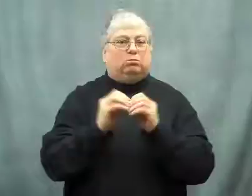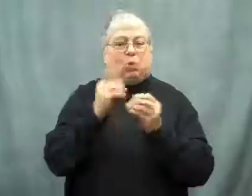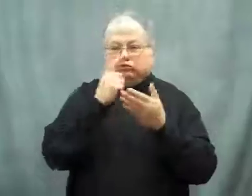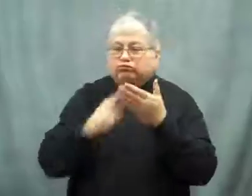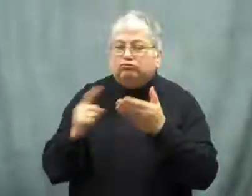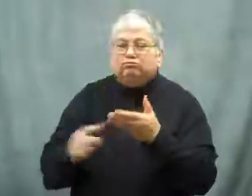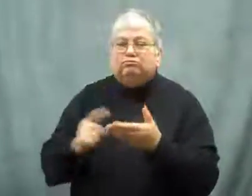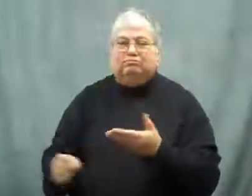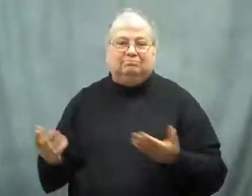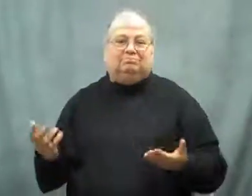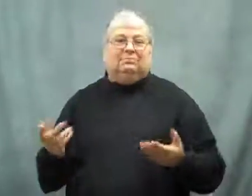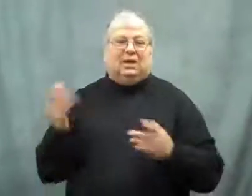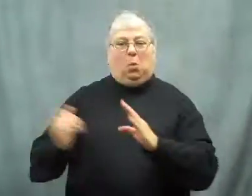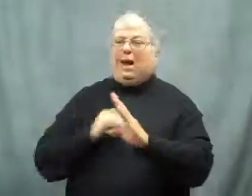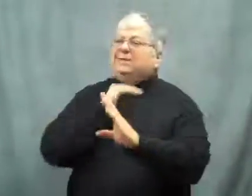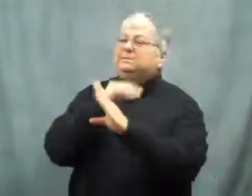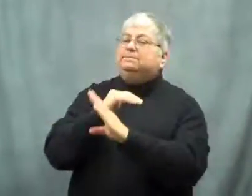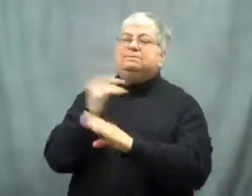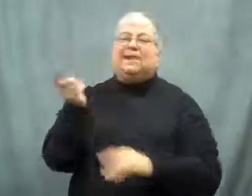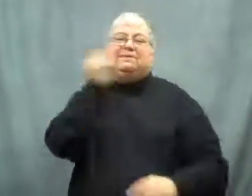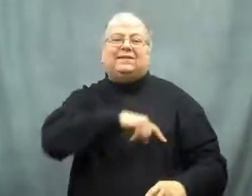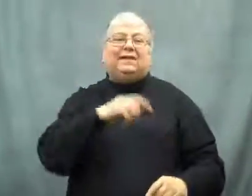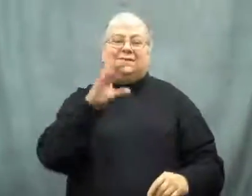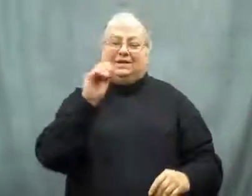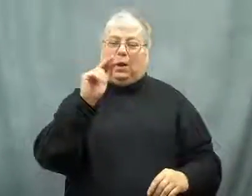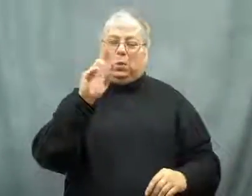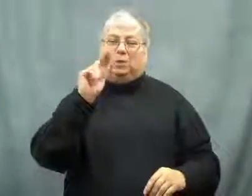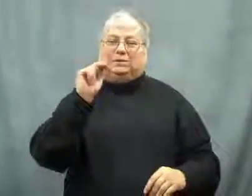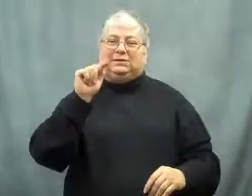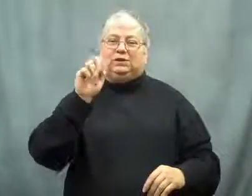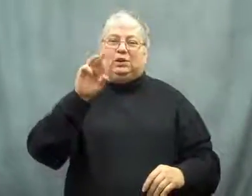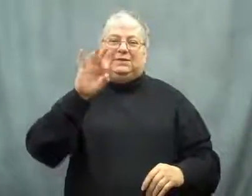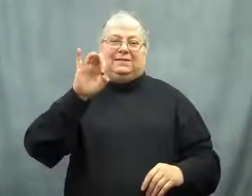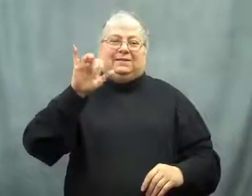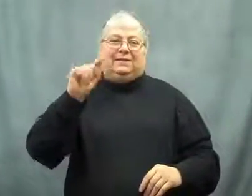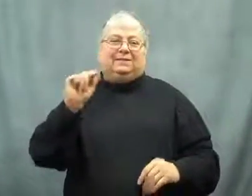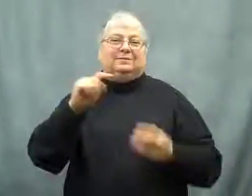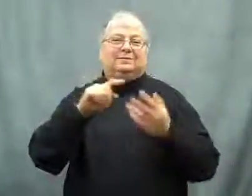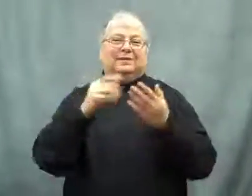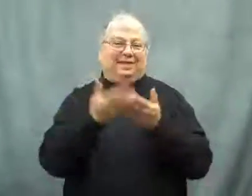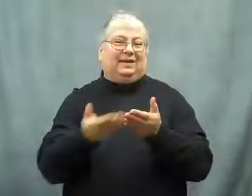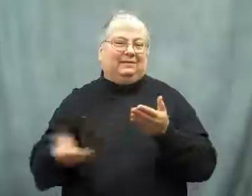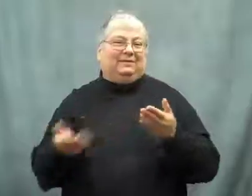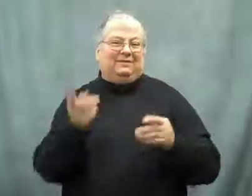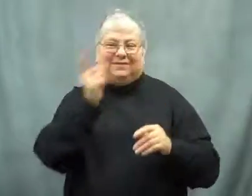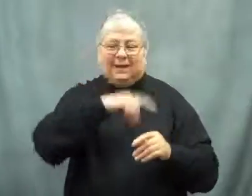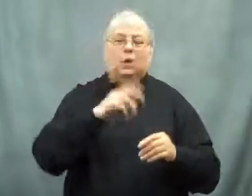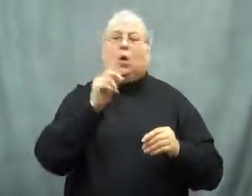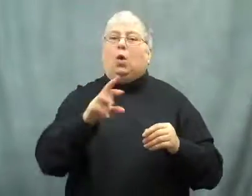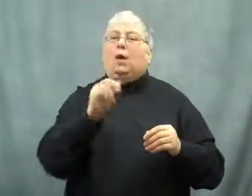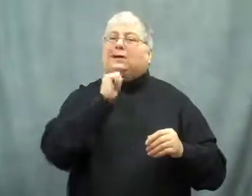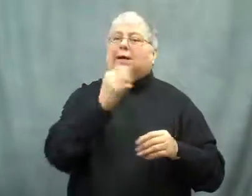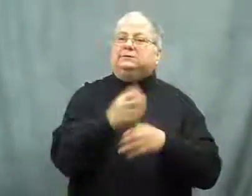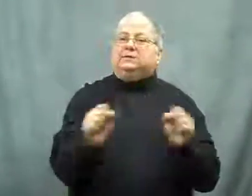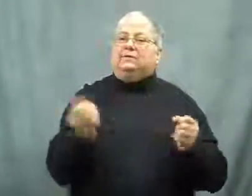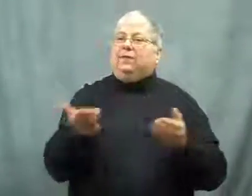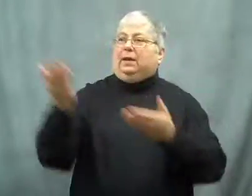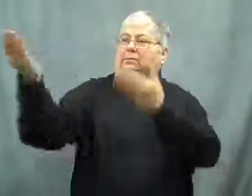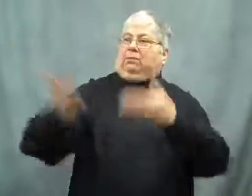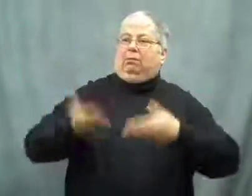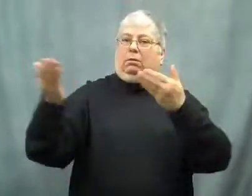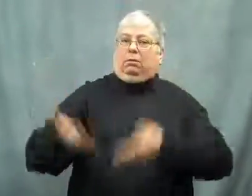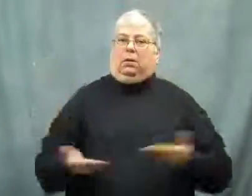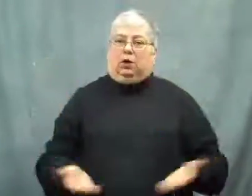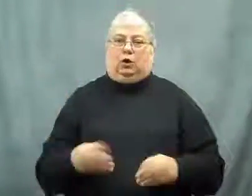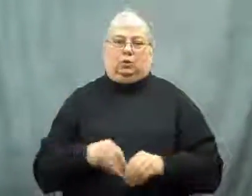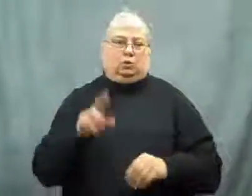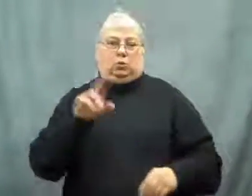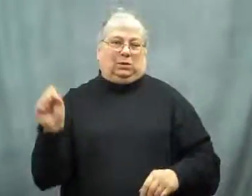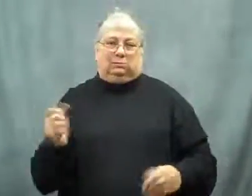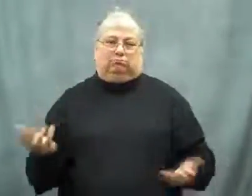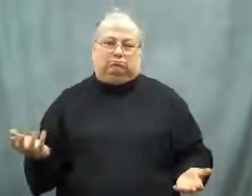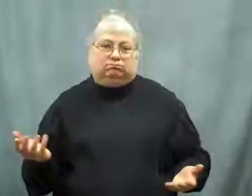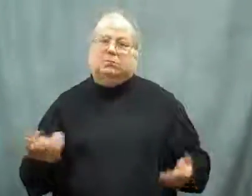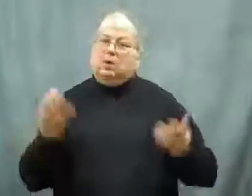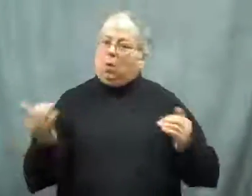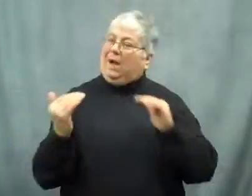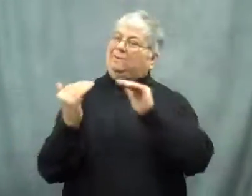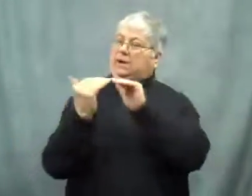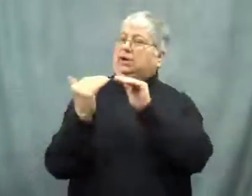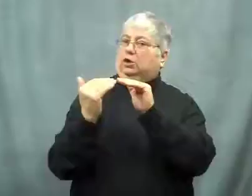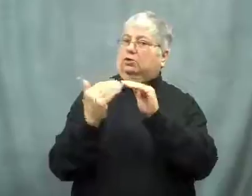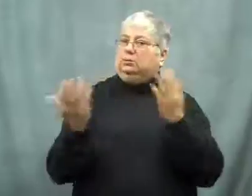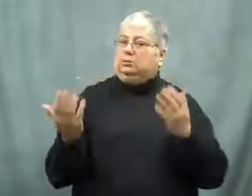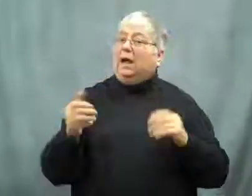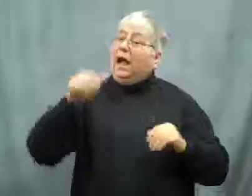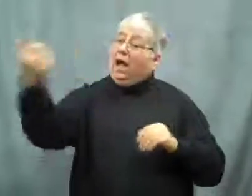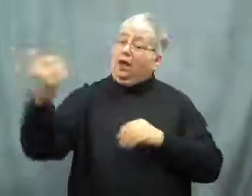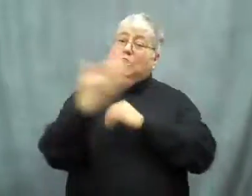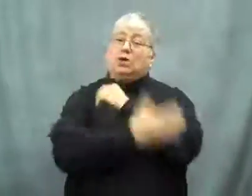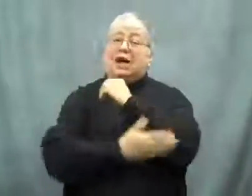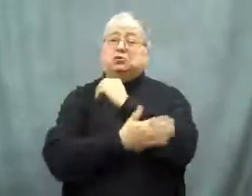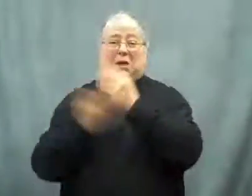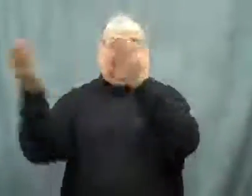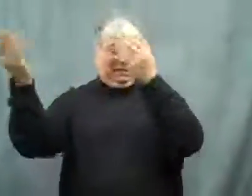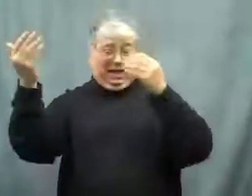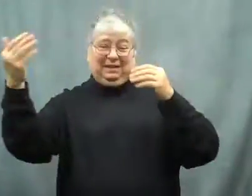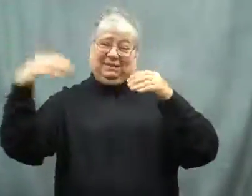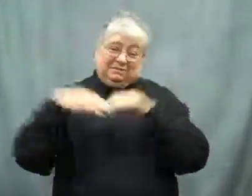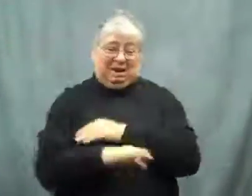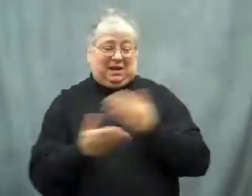More inspections would prevent the import of counterfeit or unsafe goods.